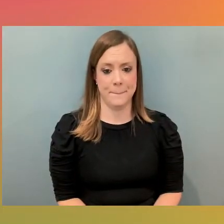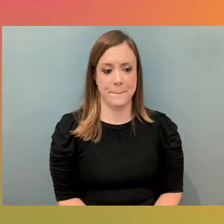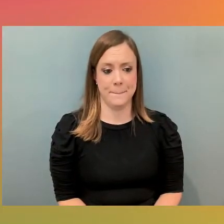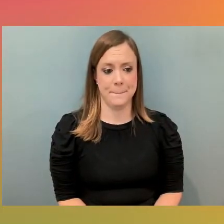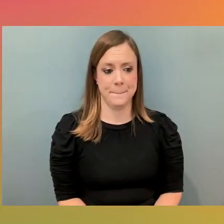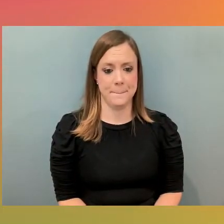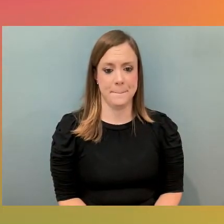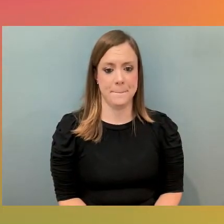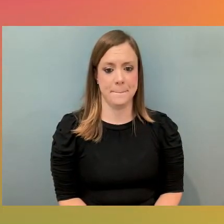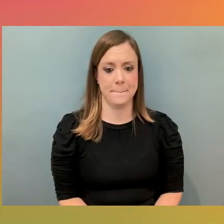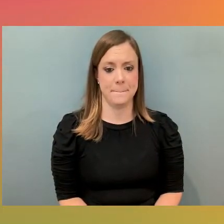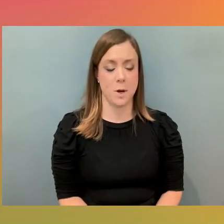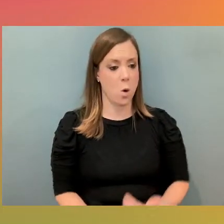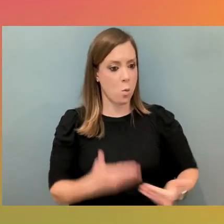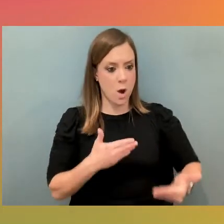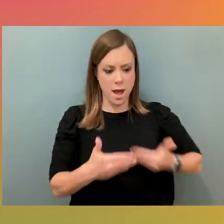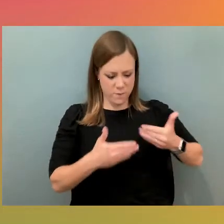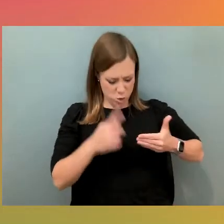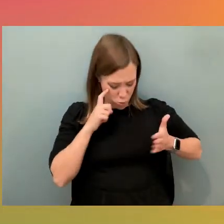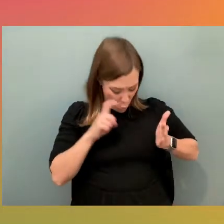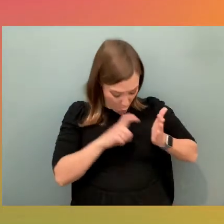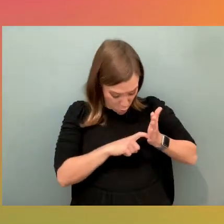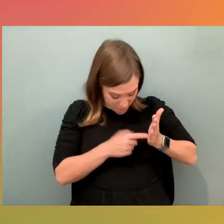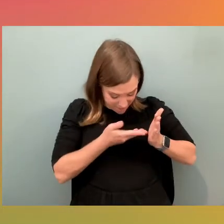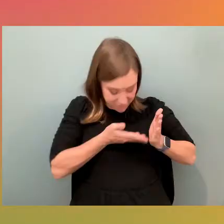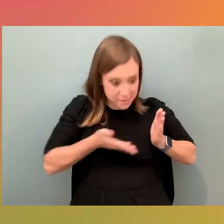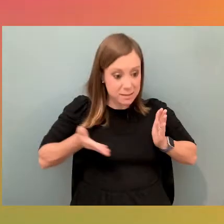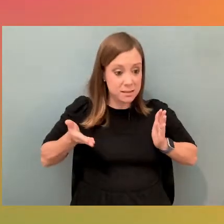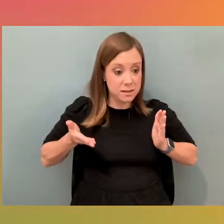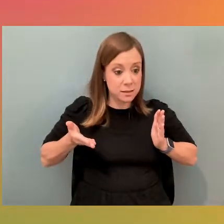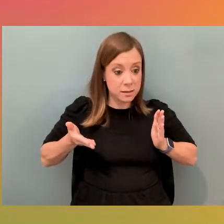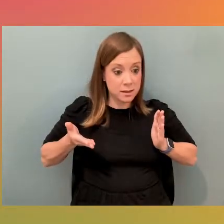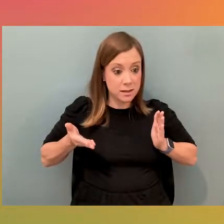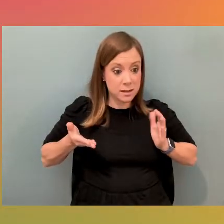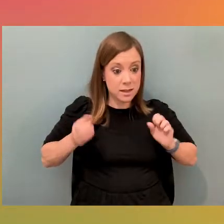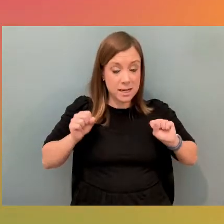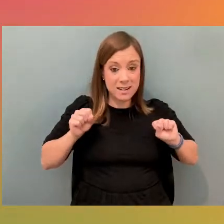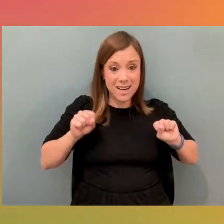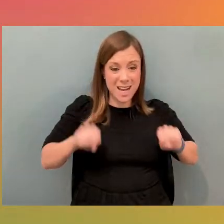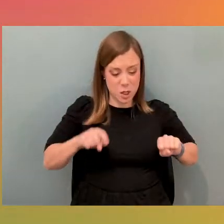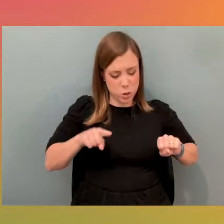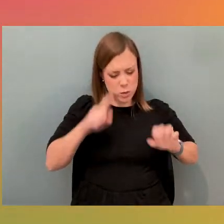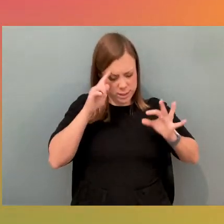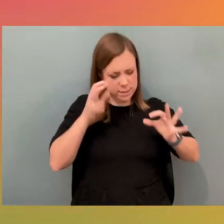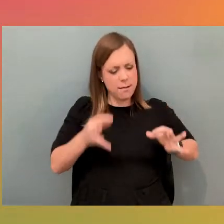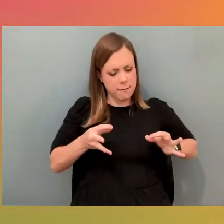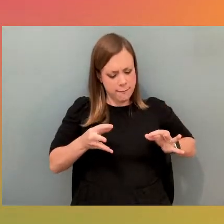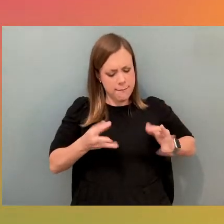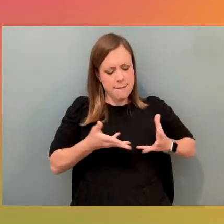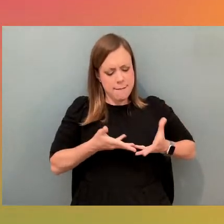WHAT COMES UP FOR YOU?